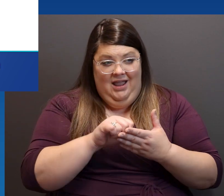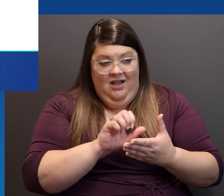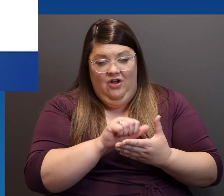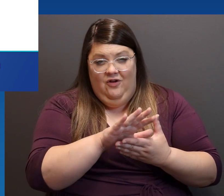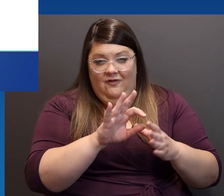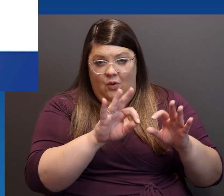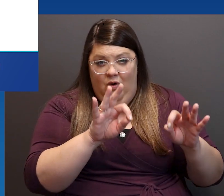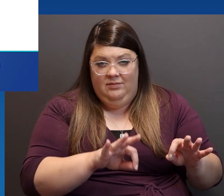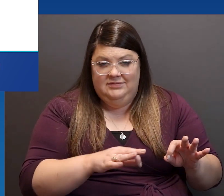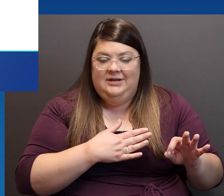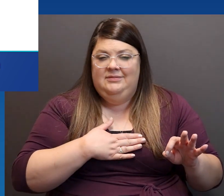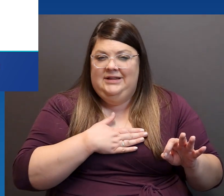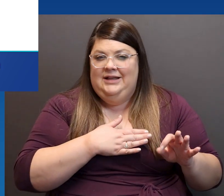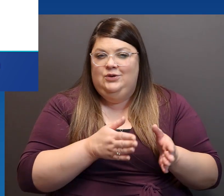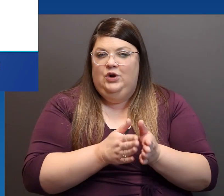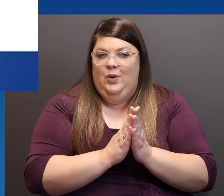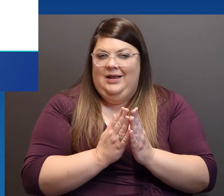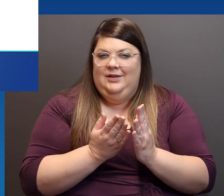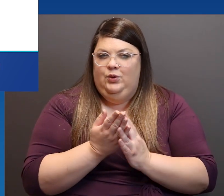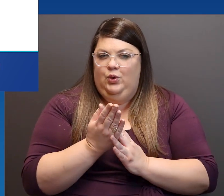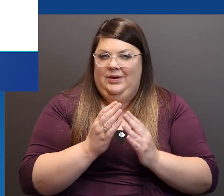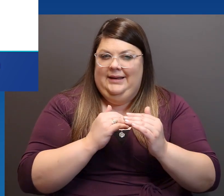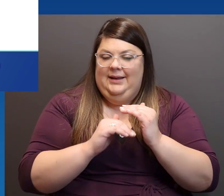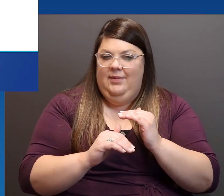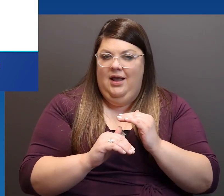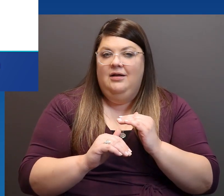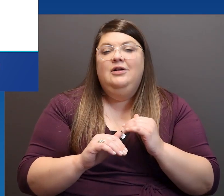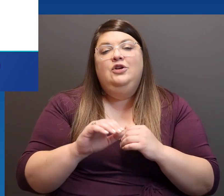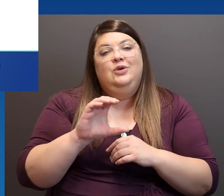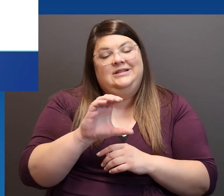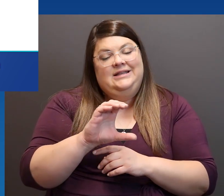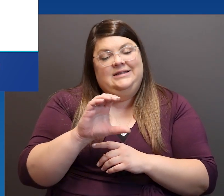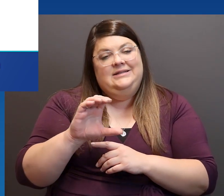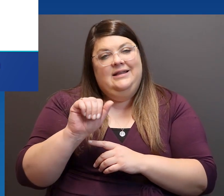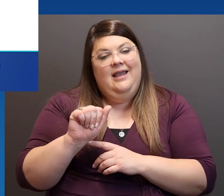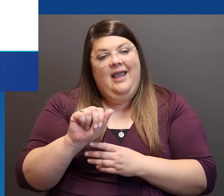please submit a request via email to CCAcontracts@azdes.gov.